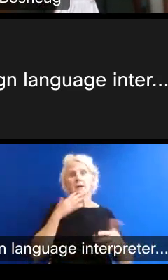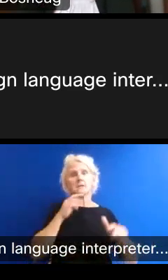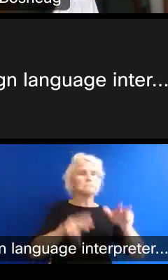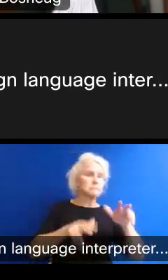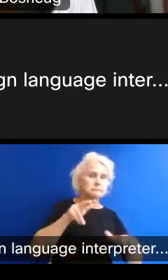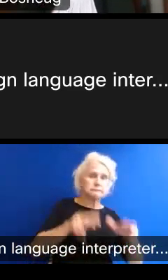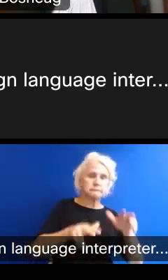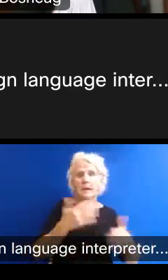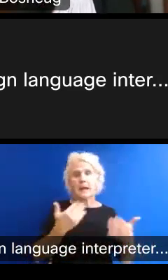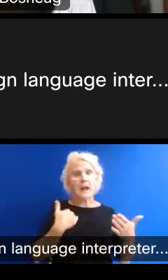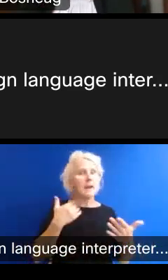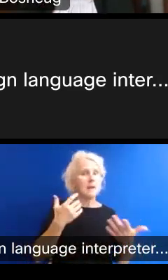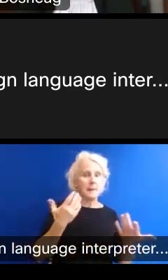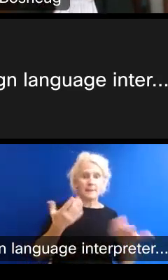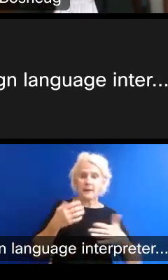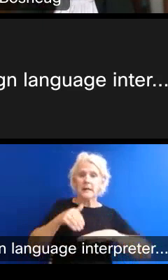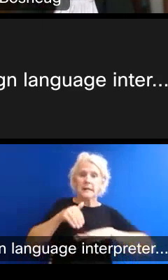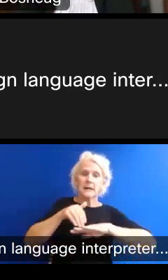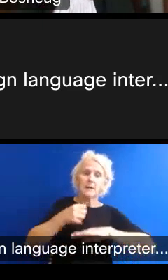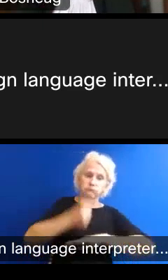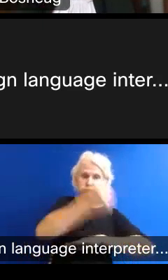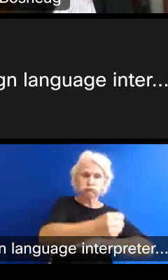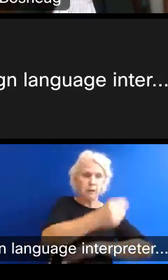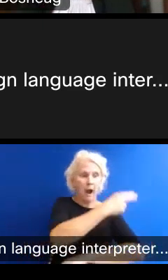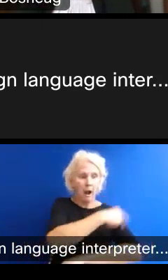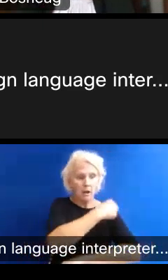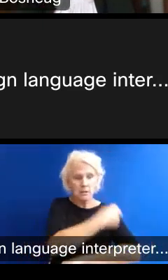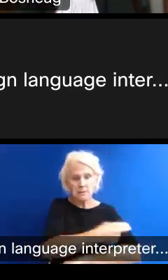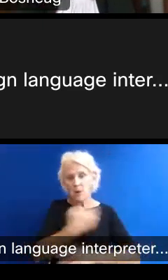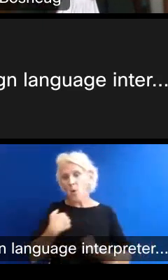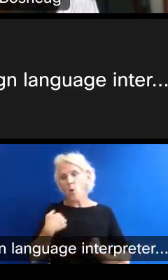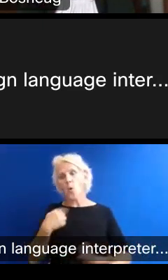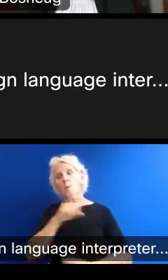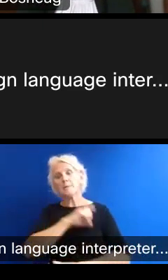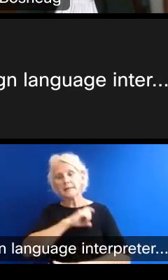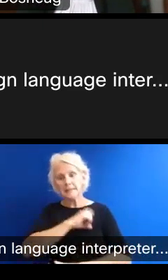is being sent to a hospital emergency department or the police are being contacted or they're being